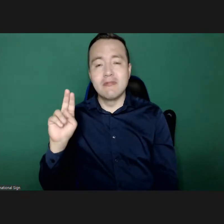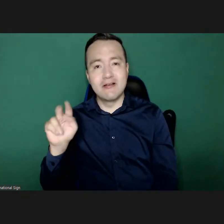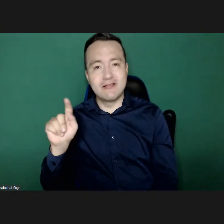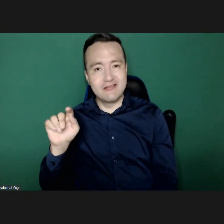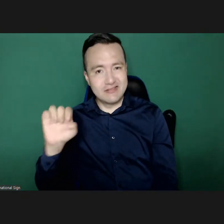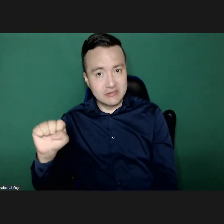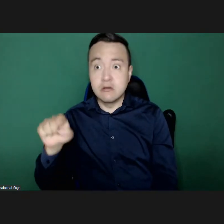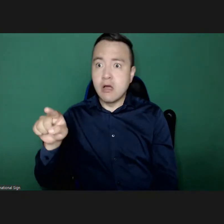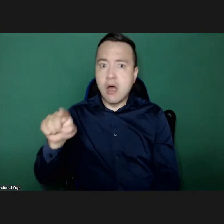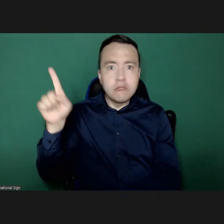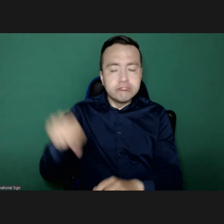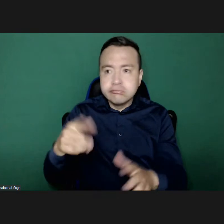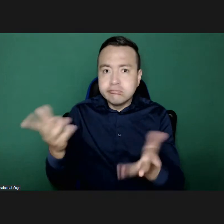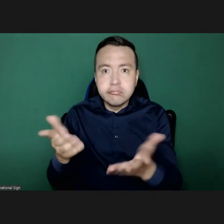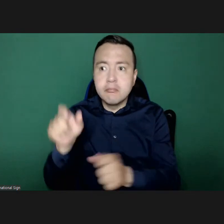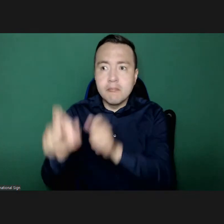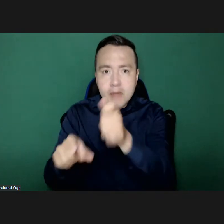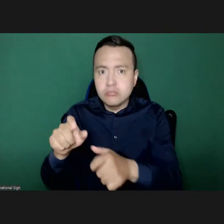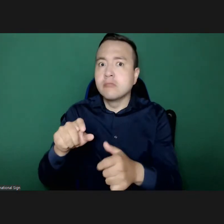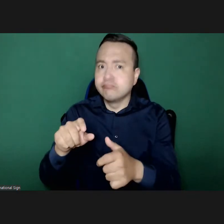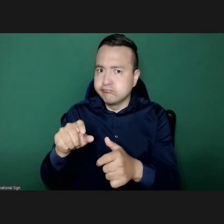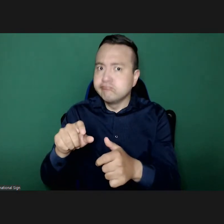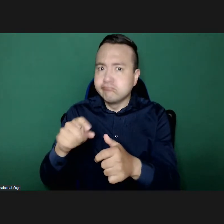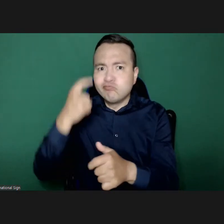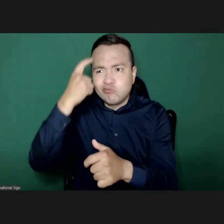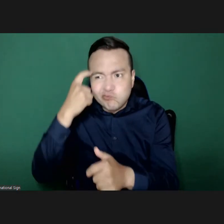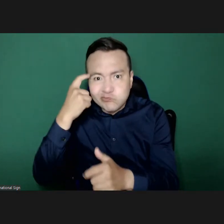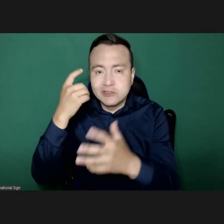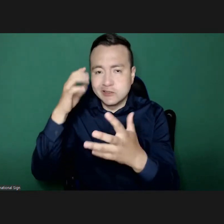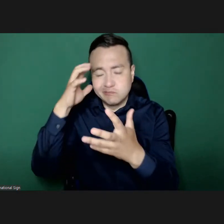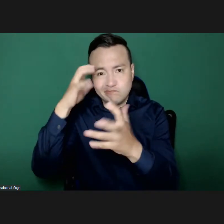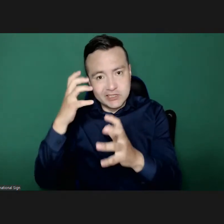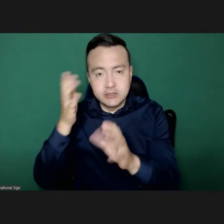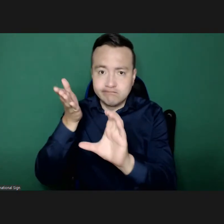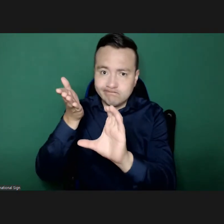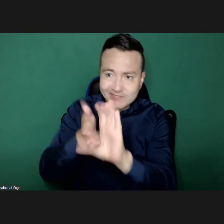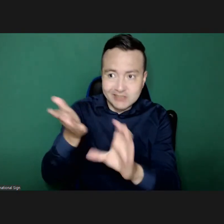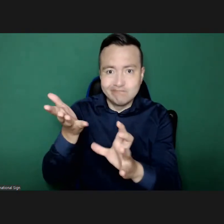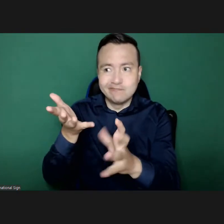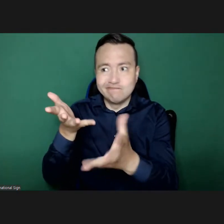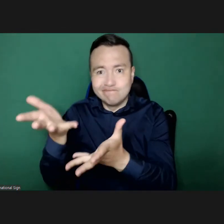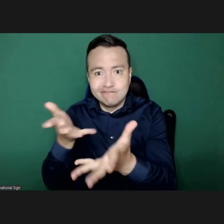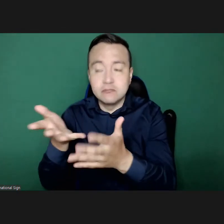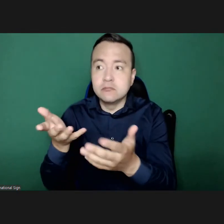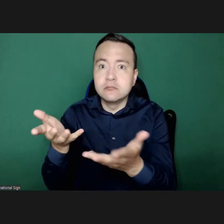considered as a high priority population for health services and self-care support.